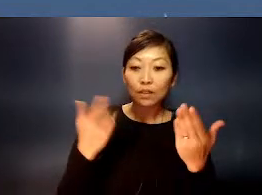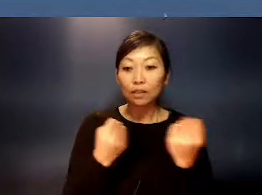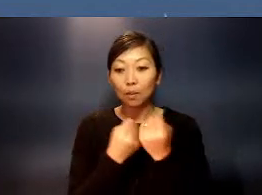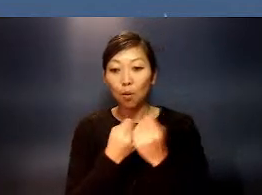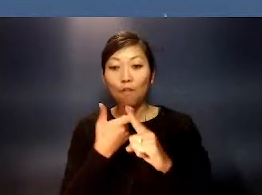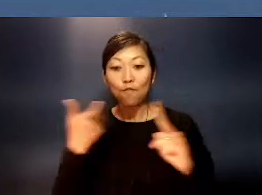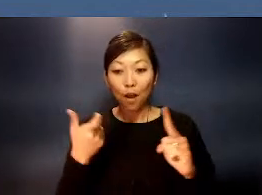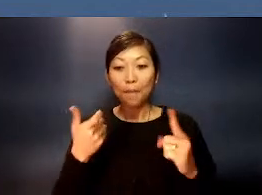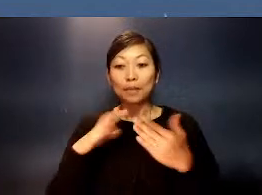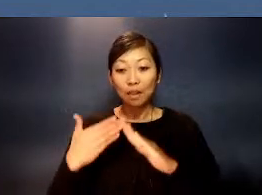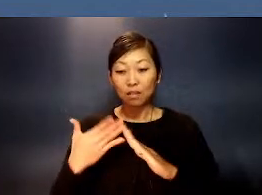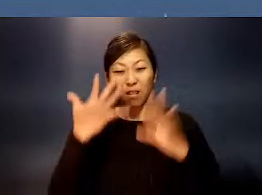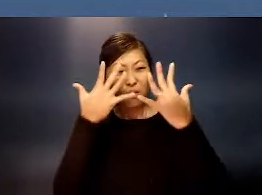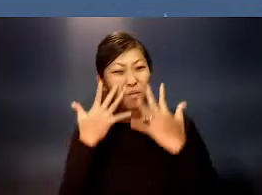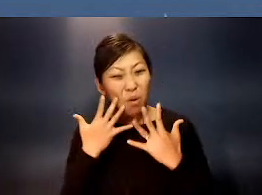GOES BACK TO OUR COMMUNITY EXCEPT WHAT MAY BE PAID OUT